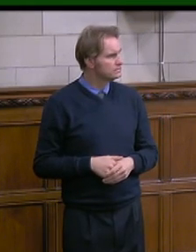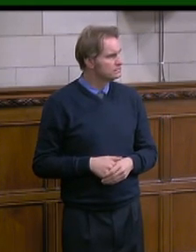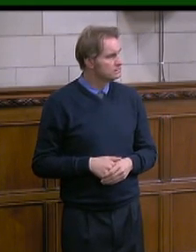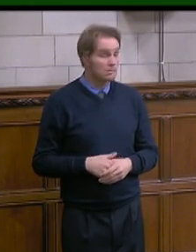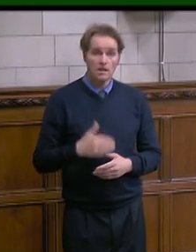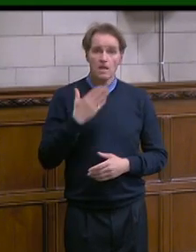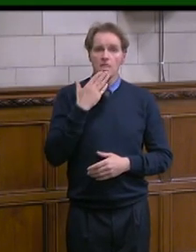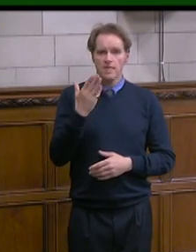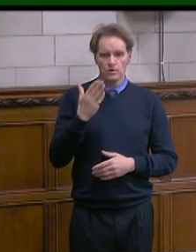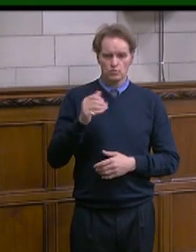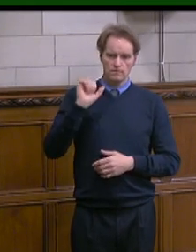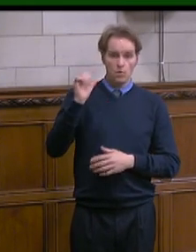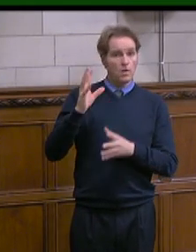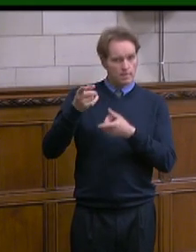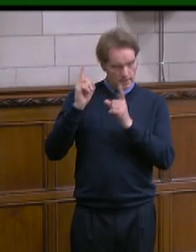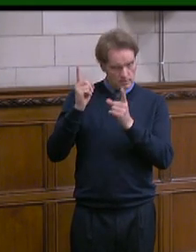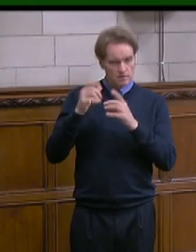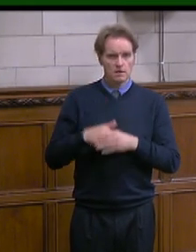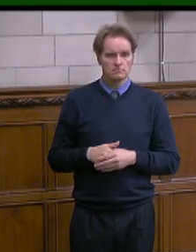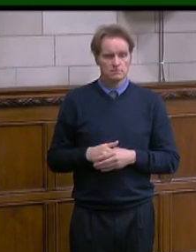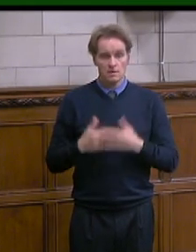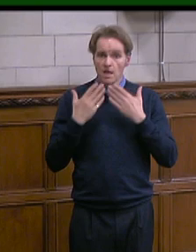Liz Twist: I thank all hon.